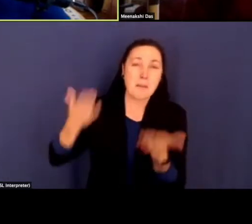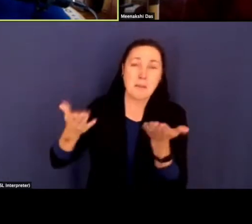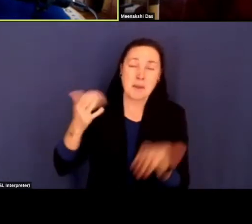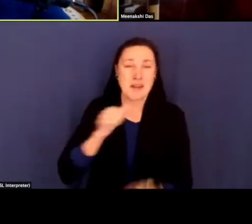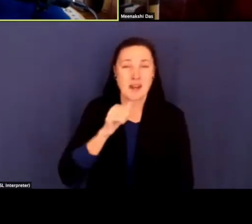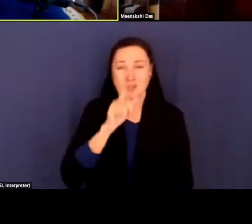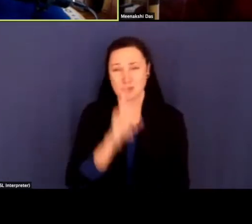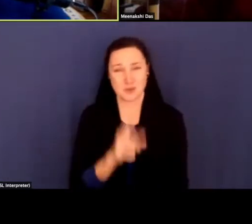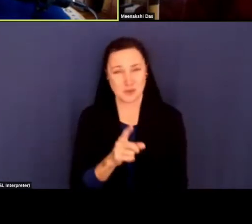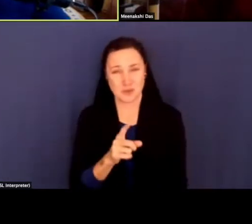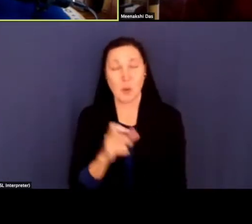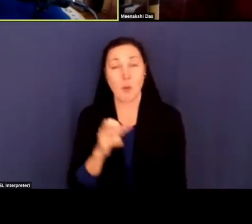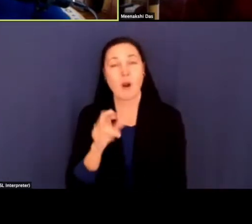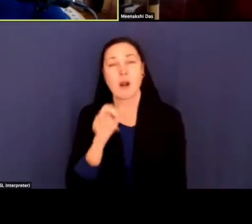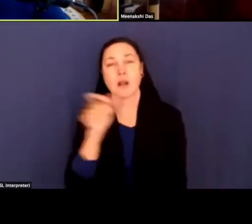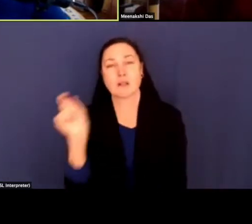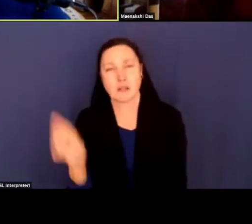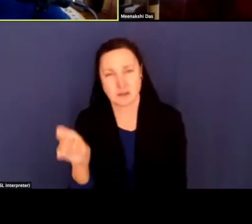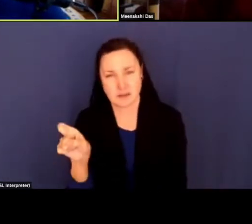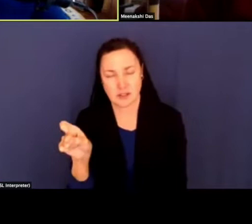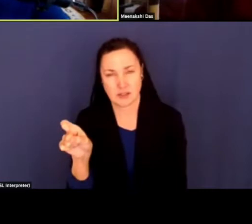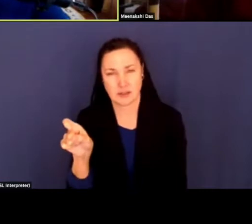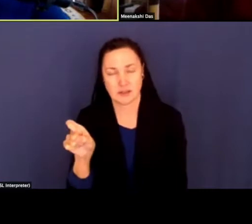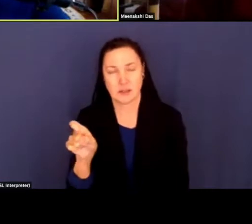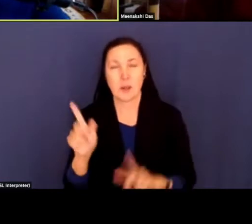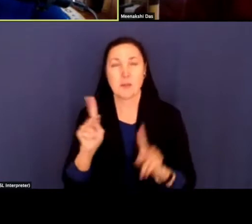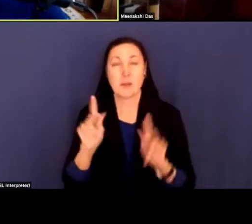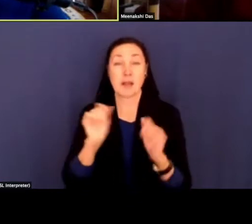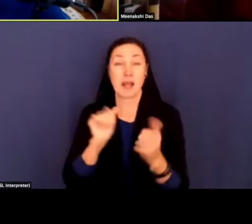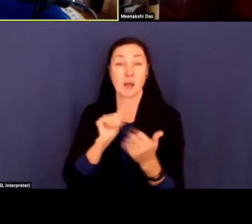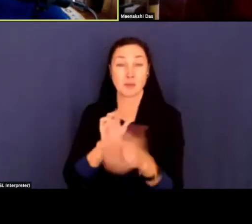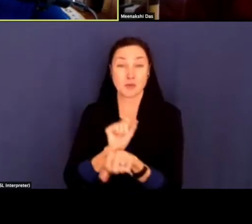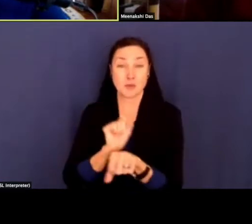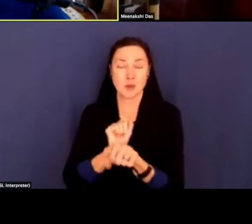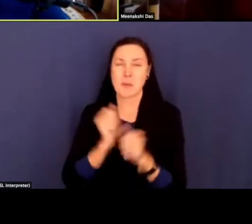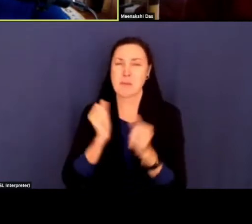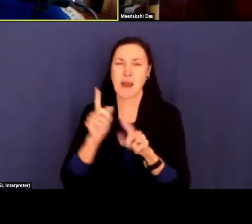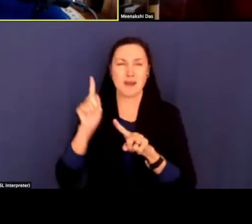performing their research in a different way that somehow a lot people seem to think that different